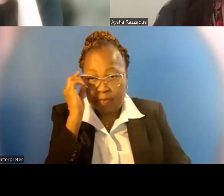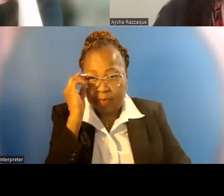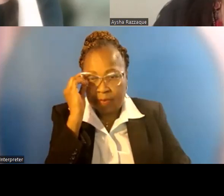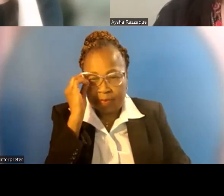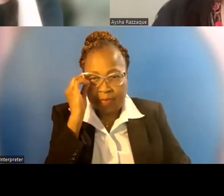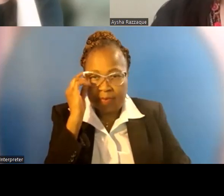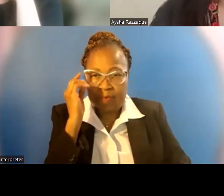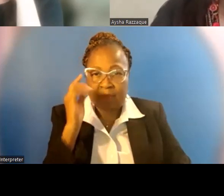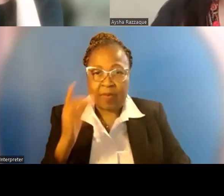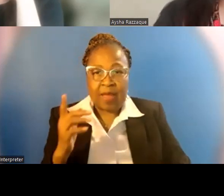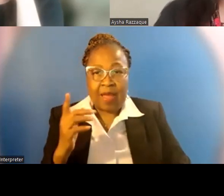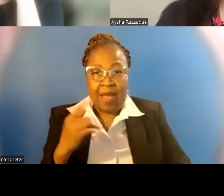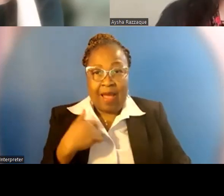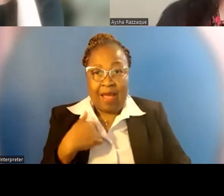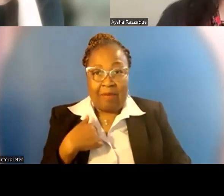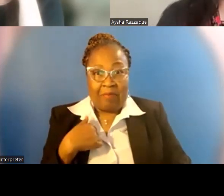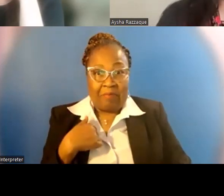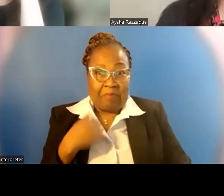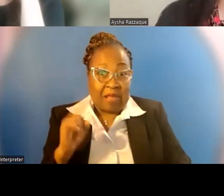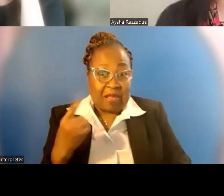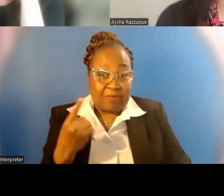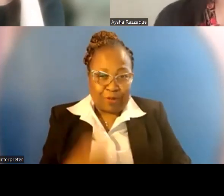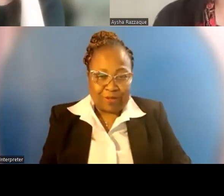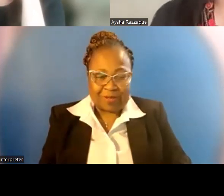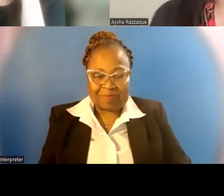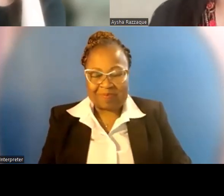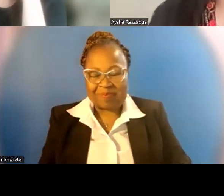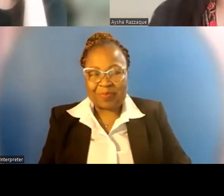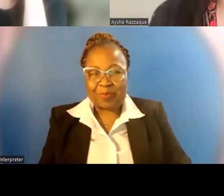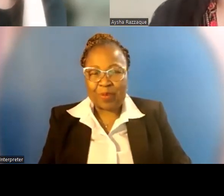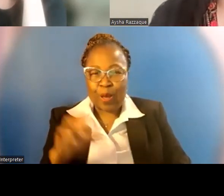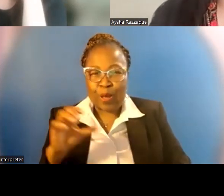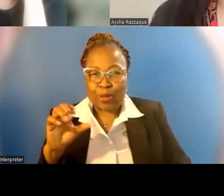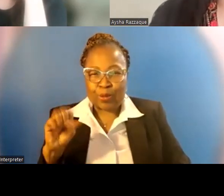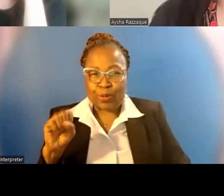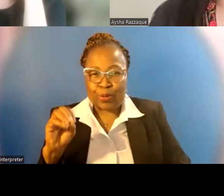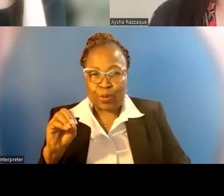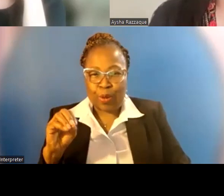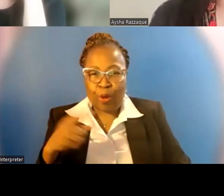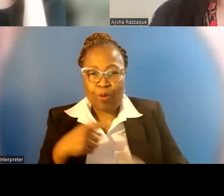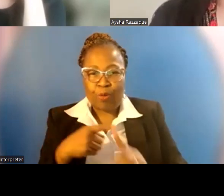I guess I can go first. So from what I do know,